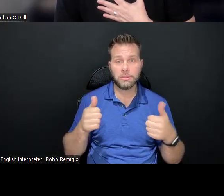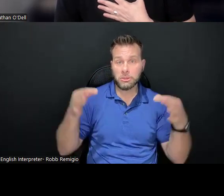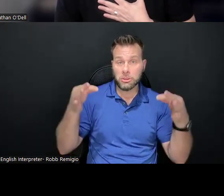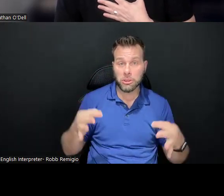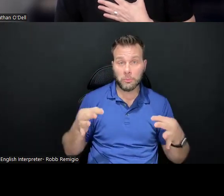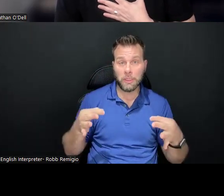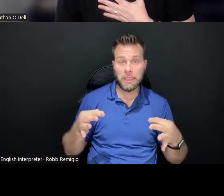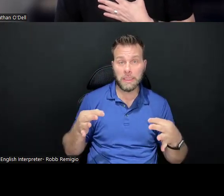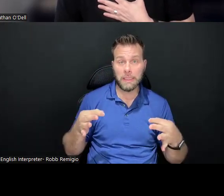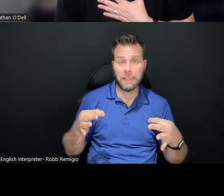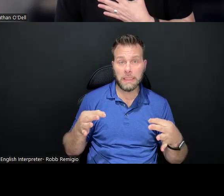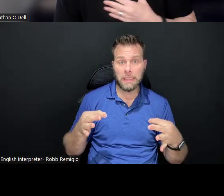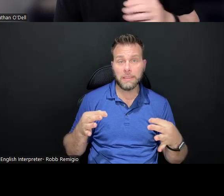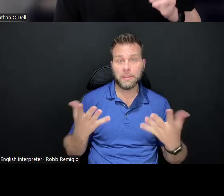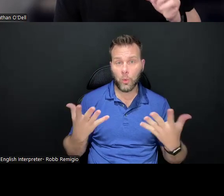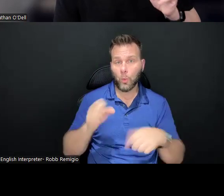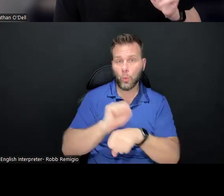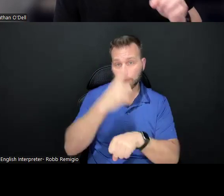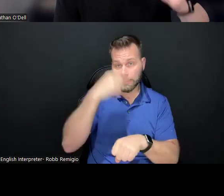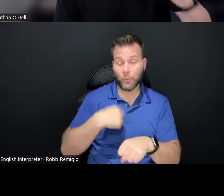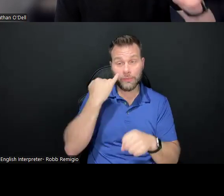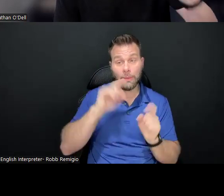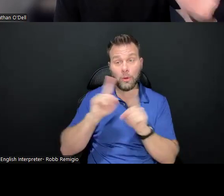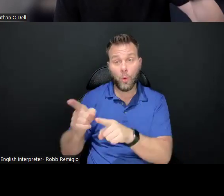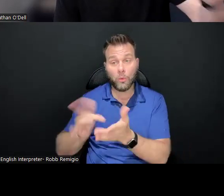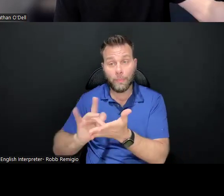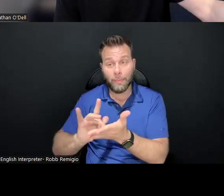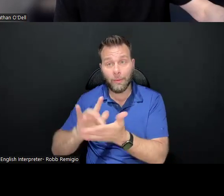If I'm going for a medical hospital, I am going to require